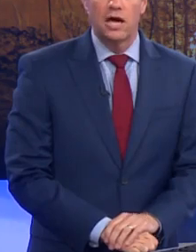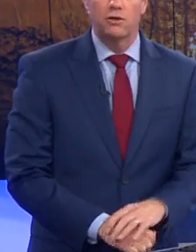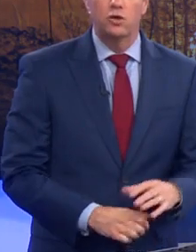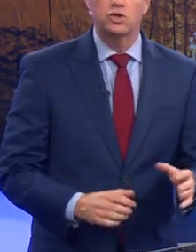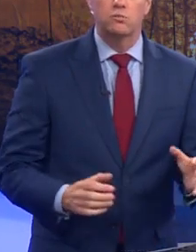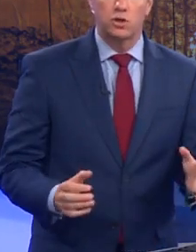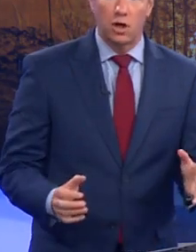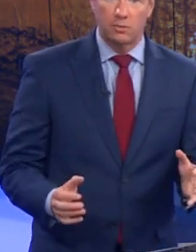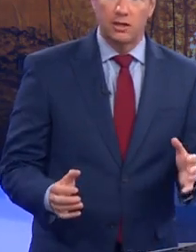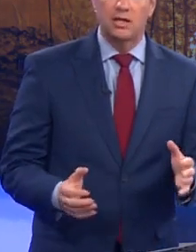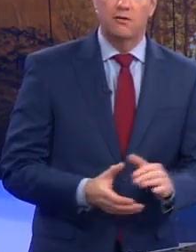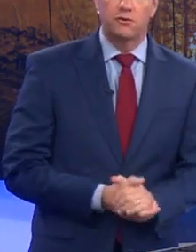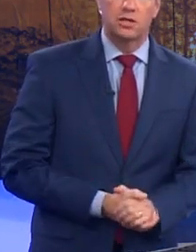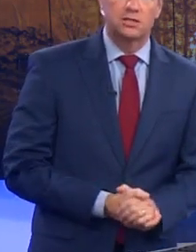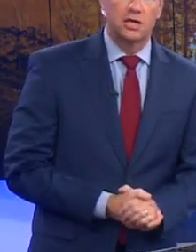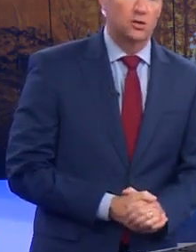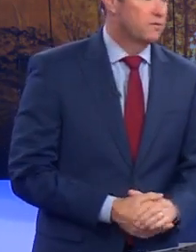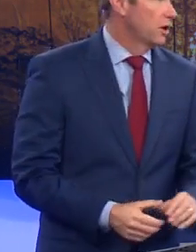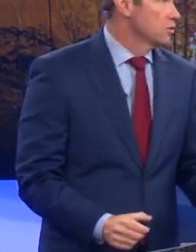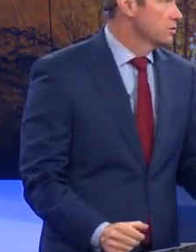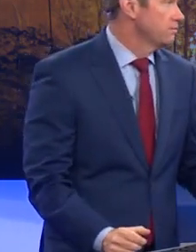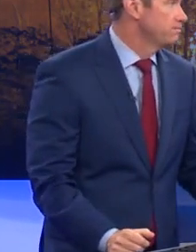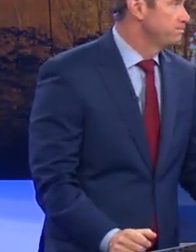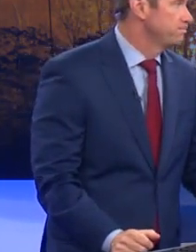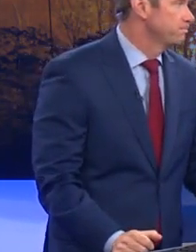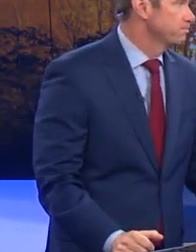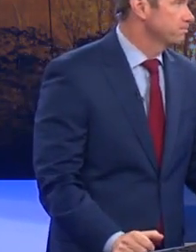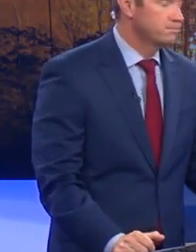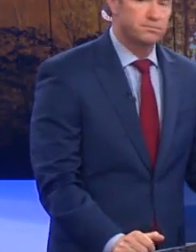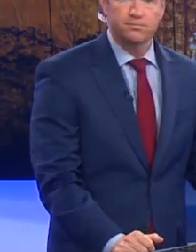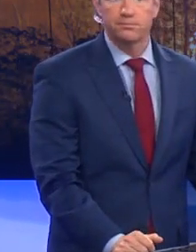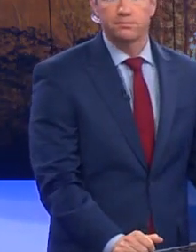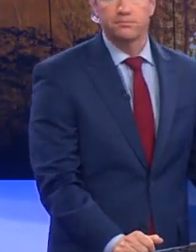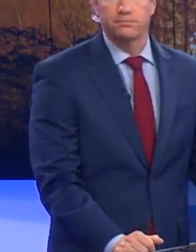AREA.